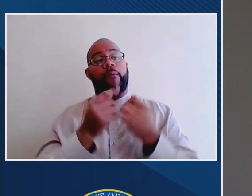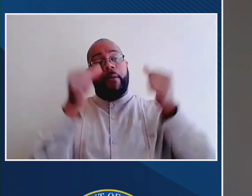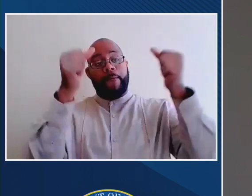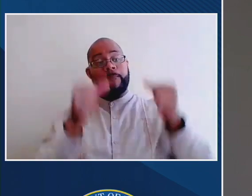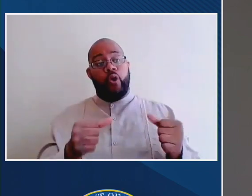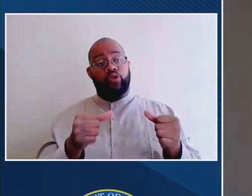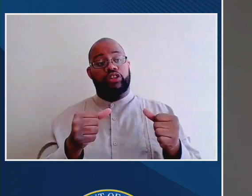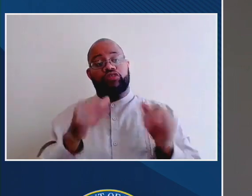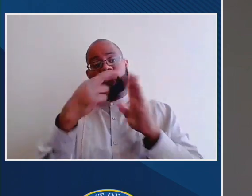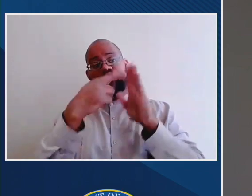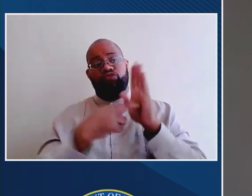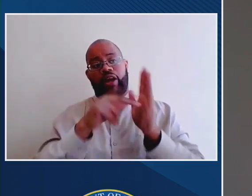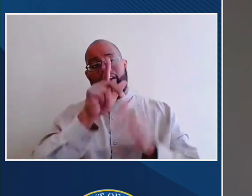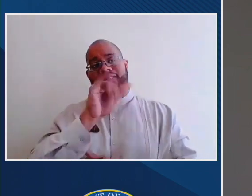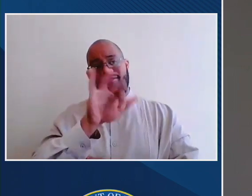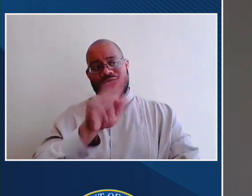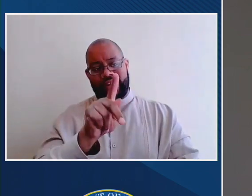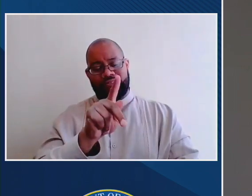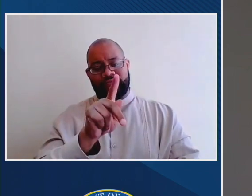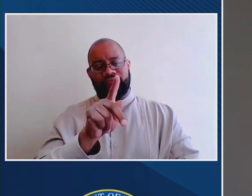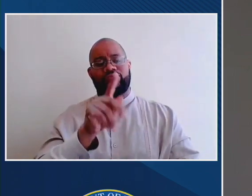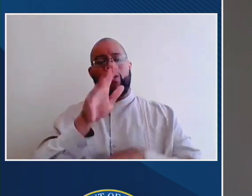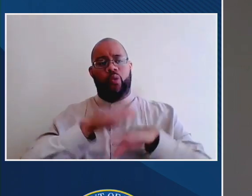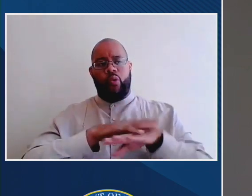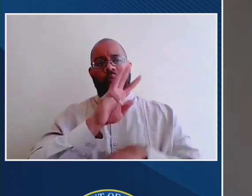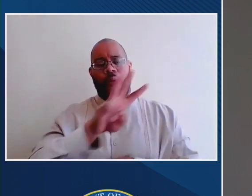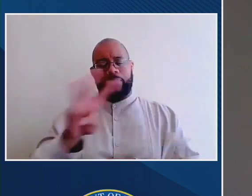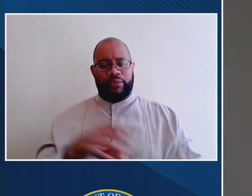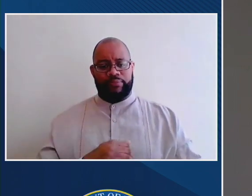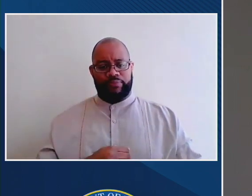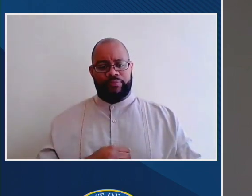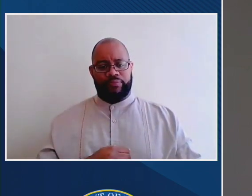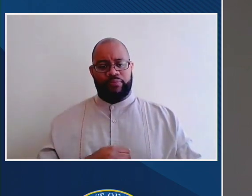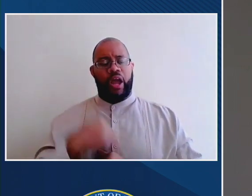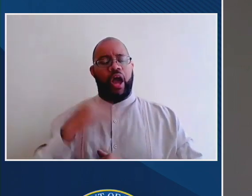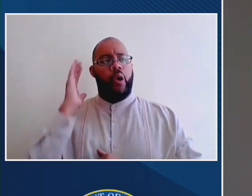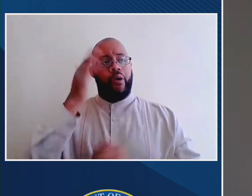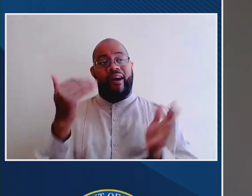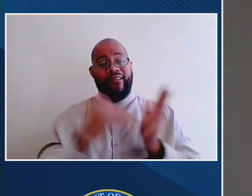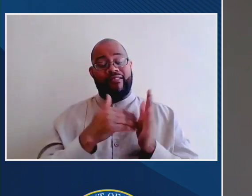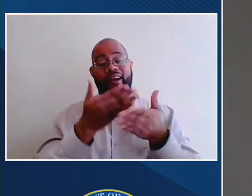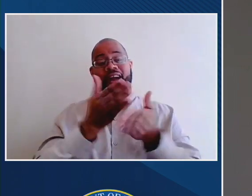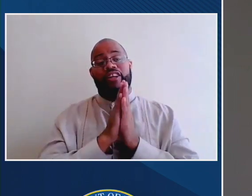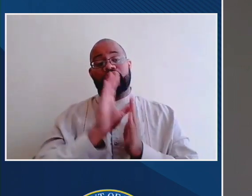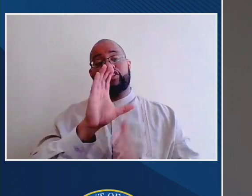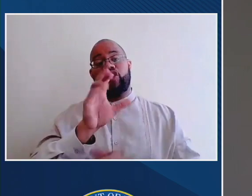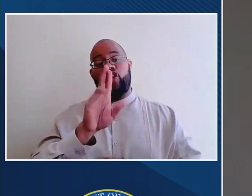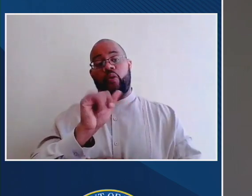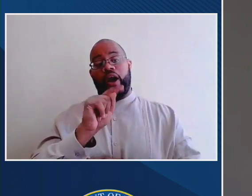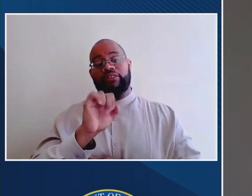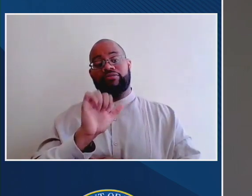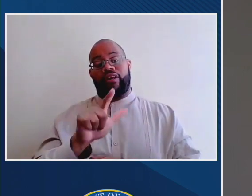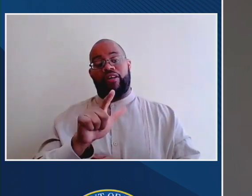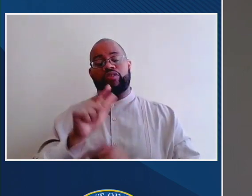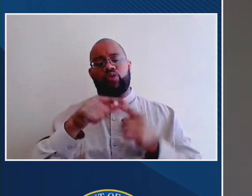link for that on their website, and I will again ask Krystil to post that list in the